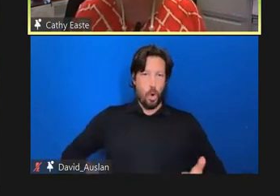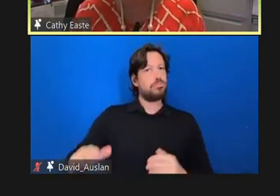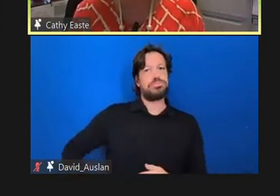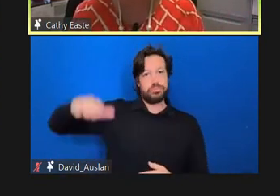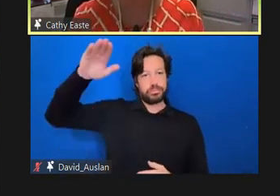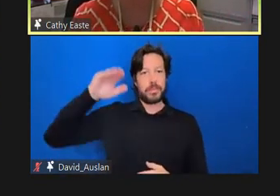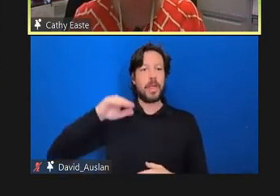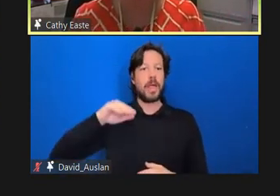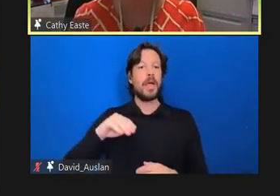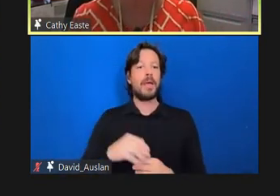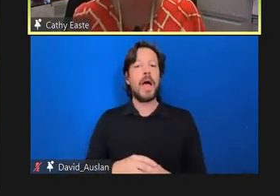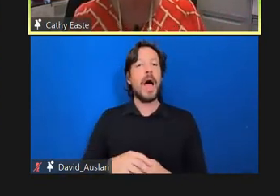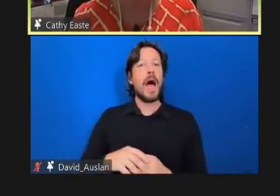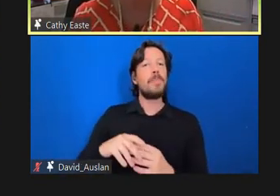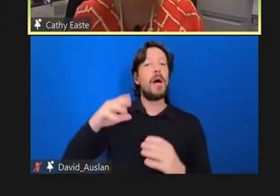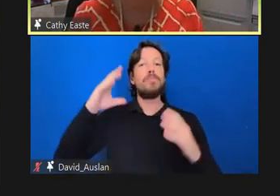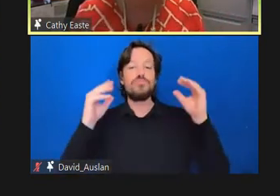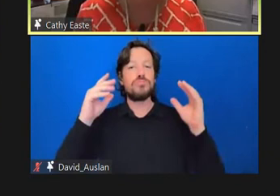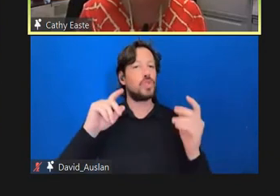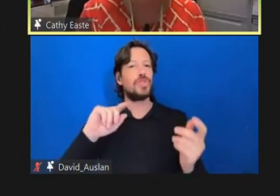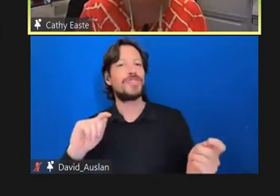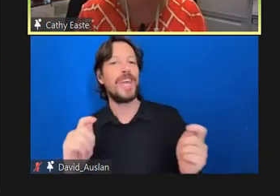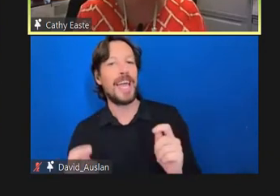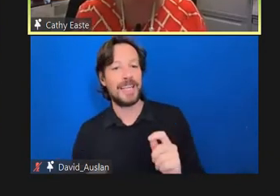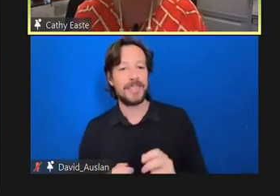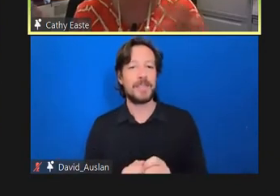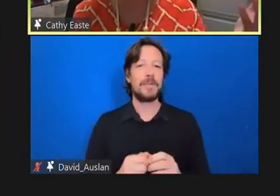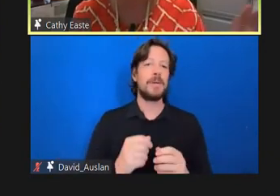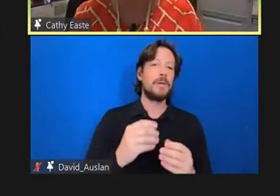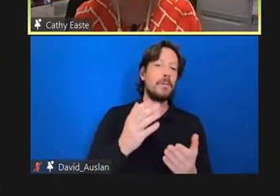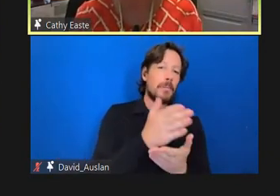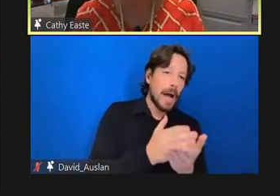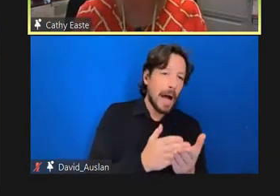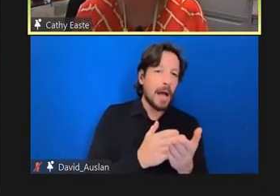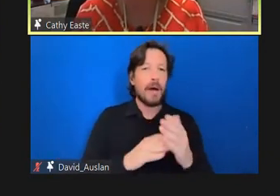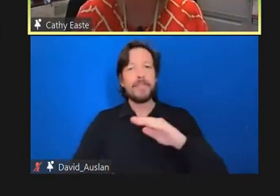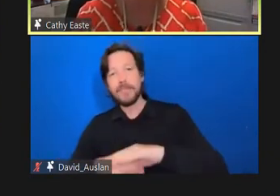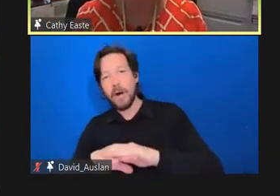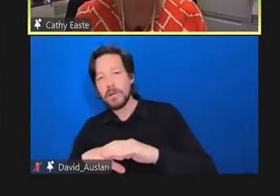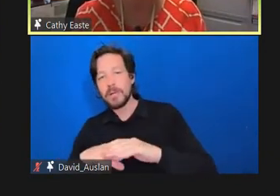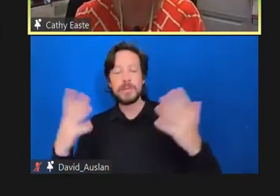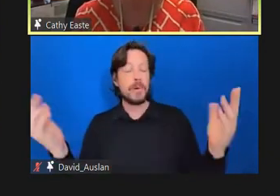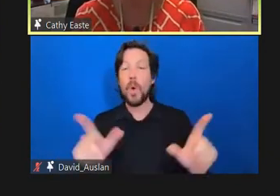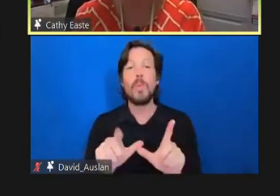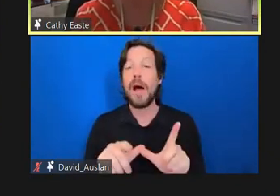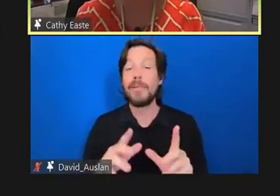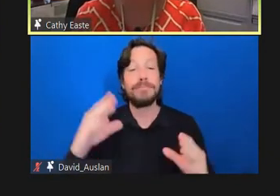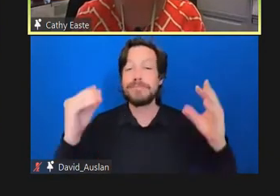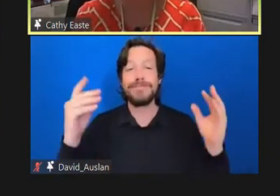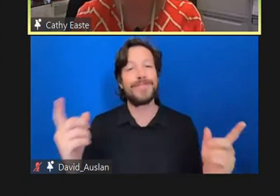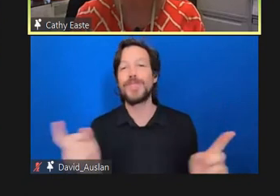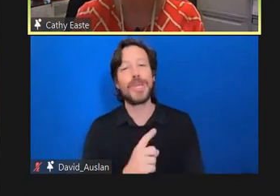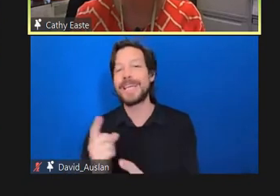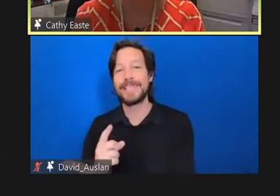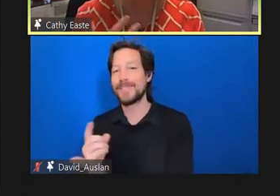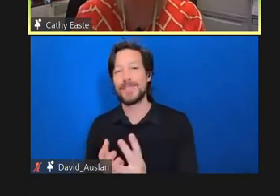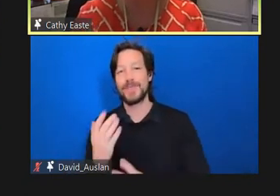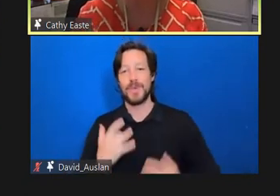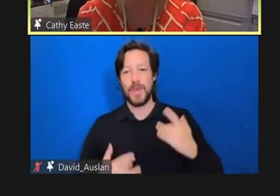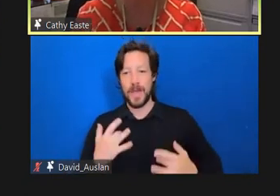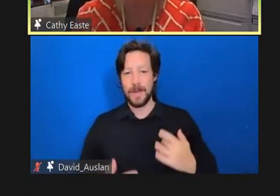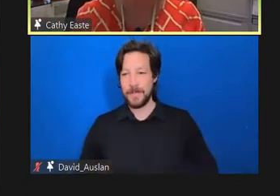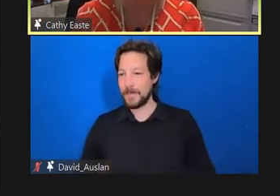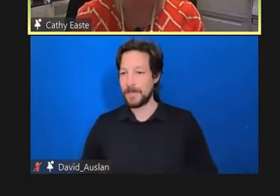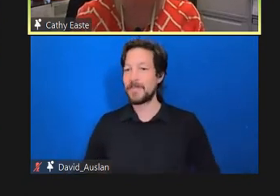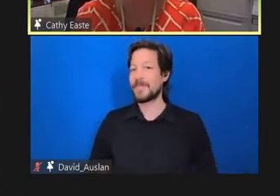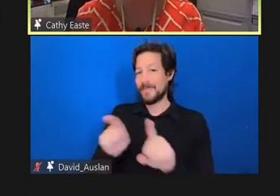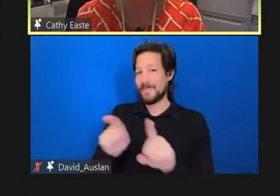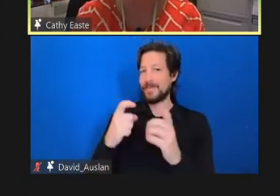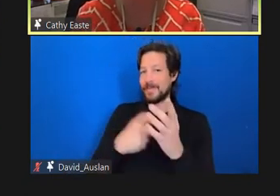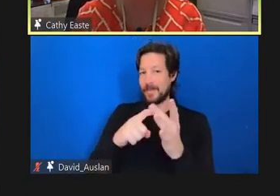changed all through my life from partial to full to yeah, whatever. Riona also is a deaf person.